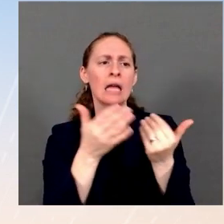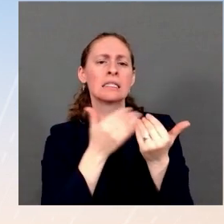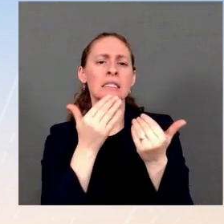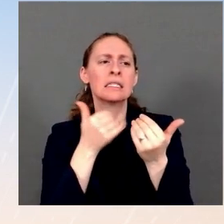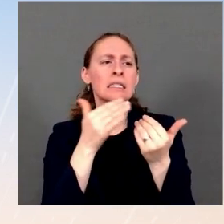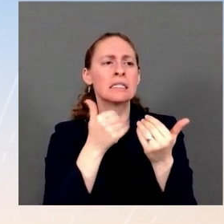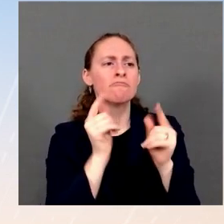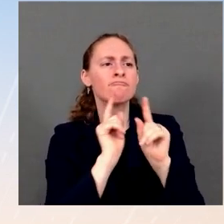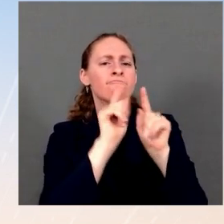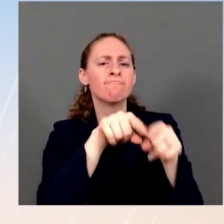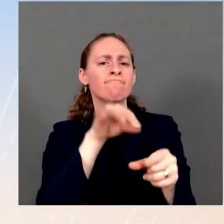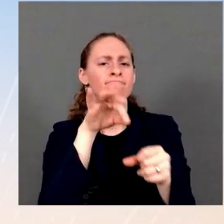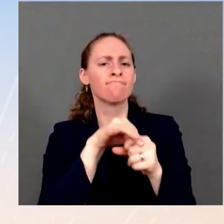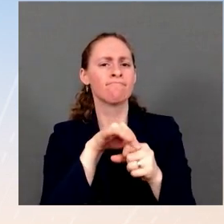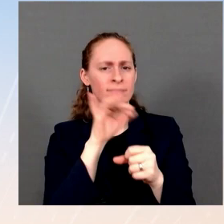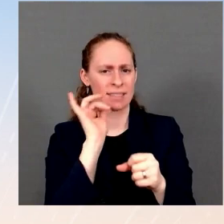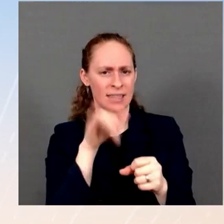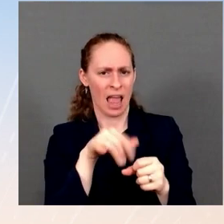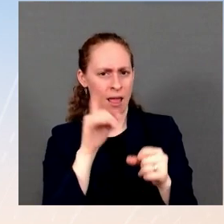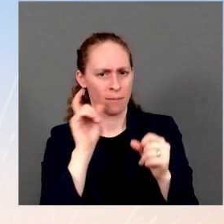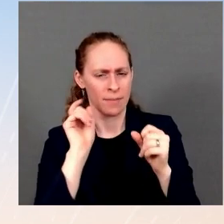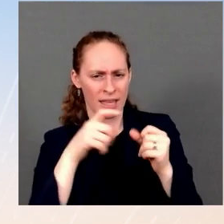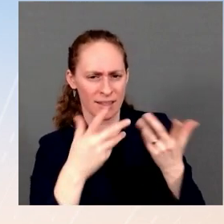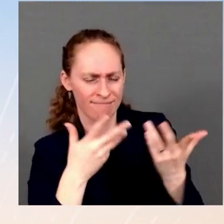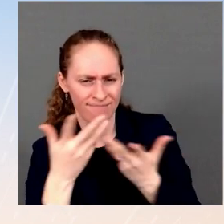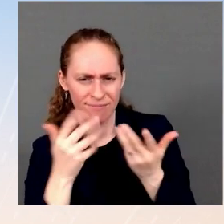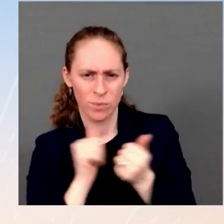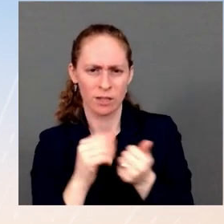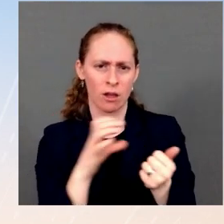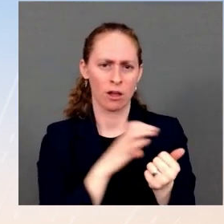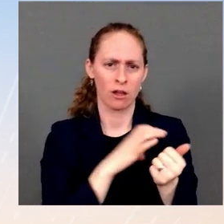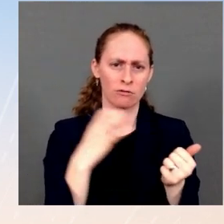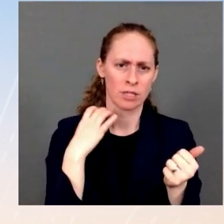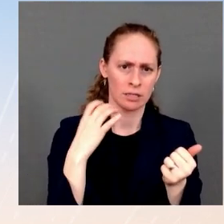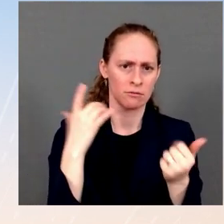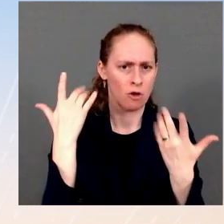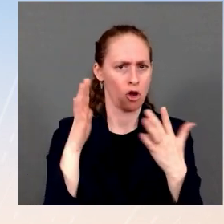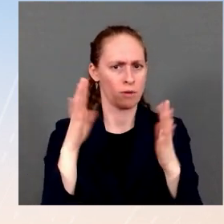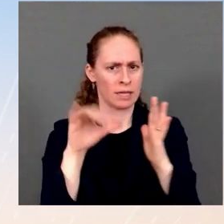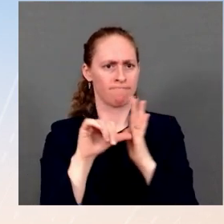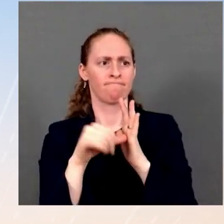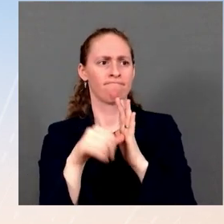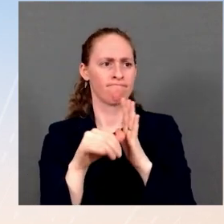with members of Congress and senators, as I just read out, of both parties -- he's done this.